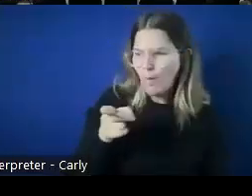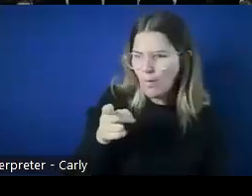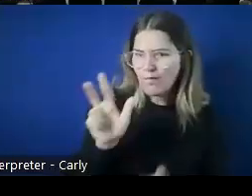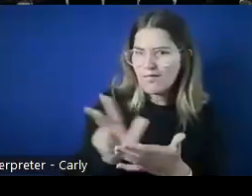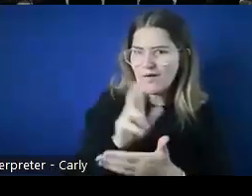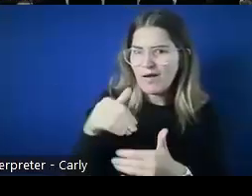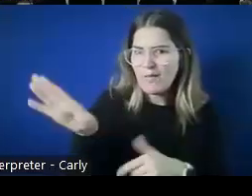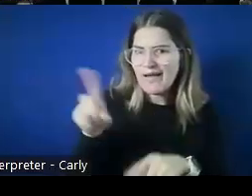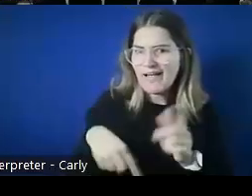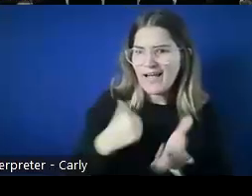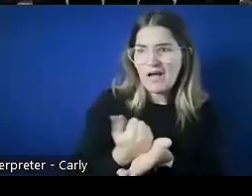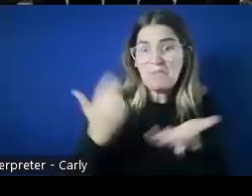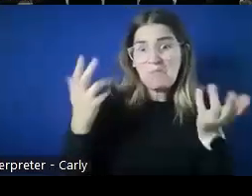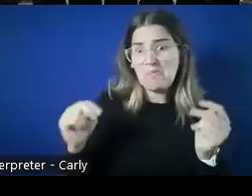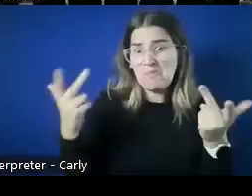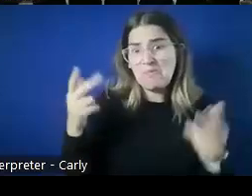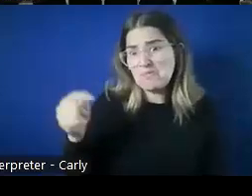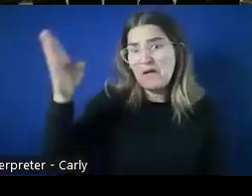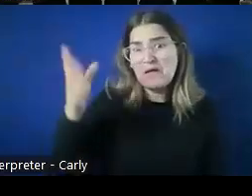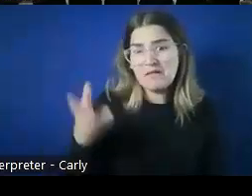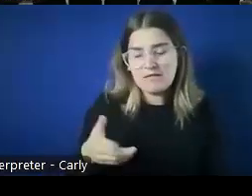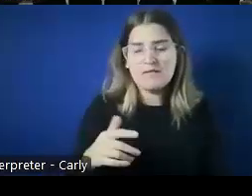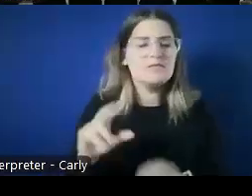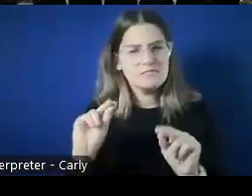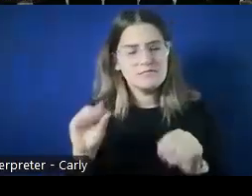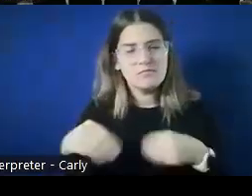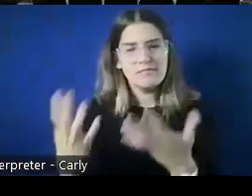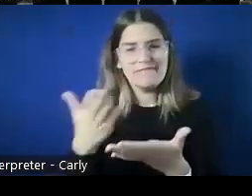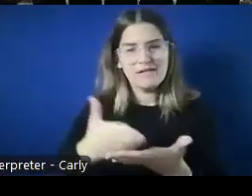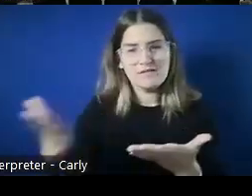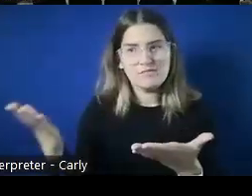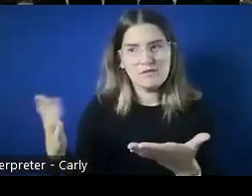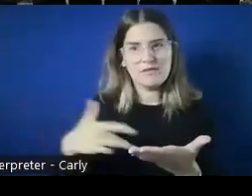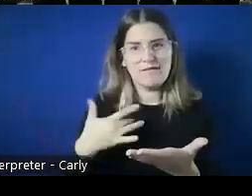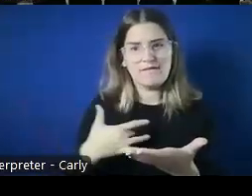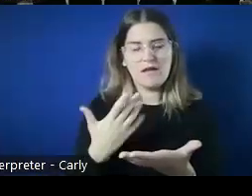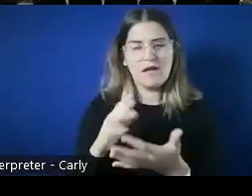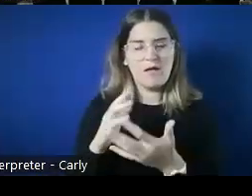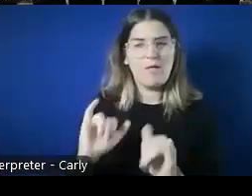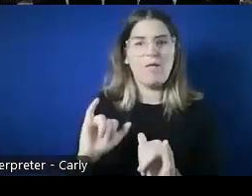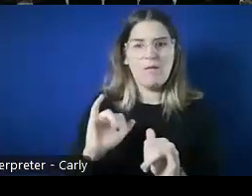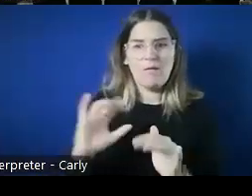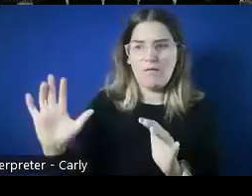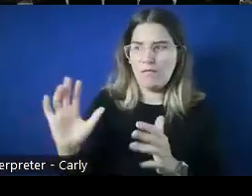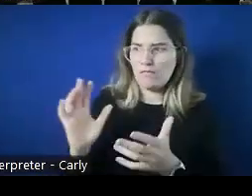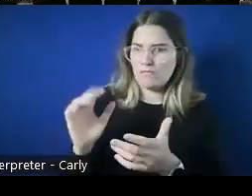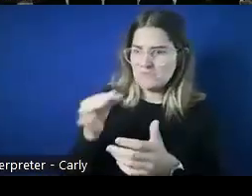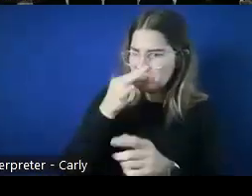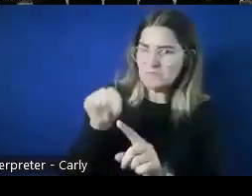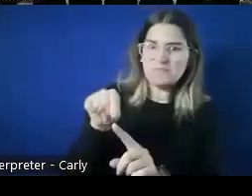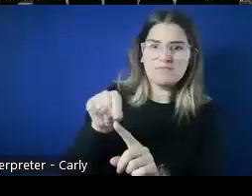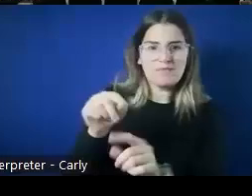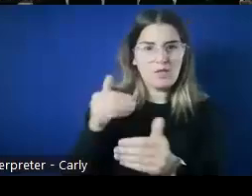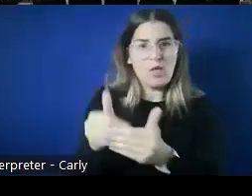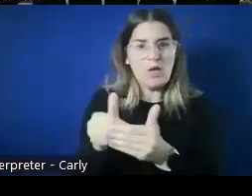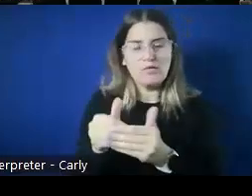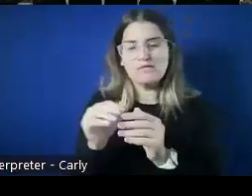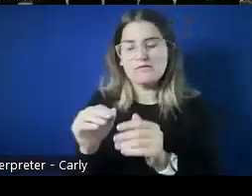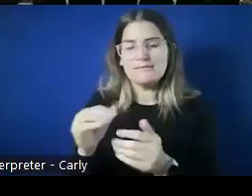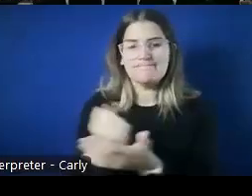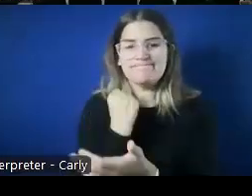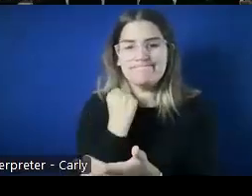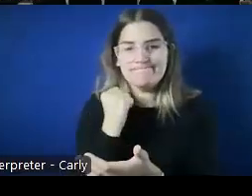help you we give them resources that are as close to home as possible um so we already have that um